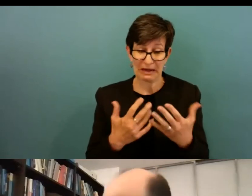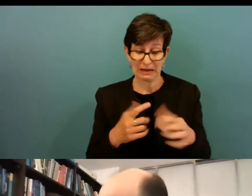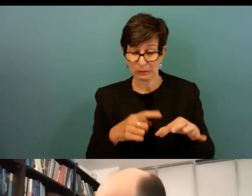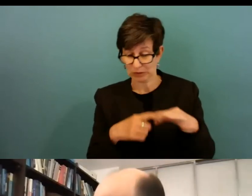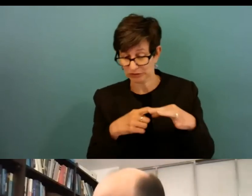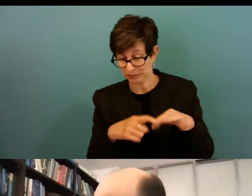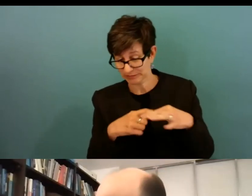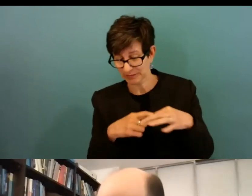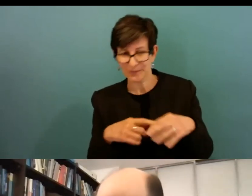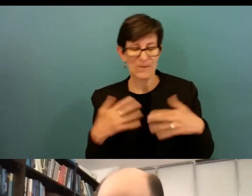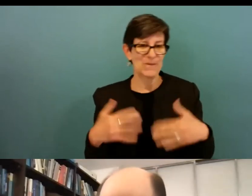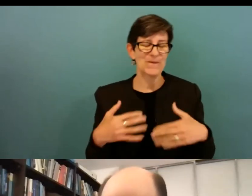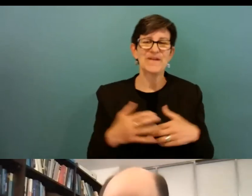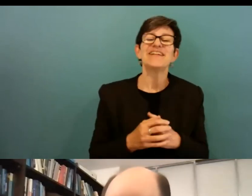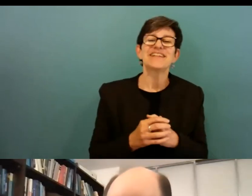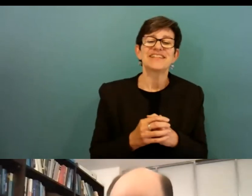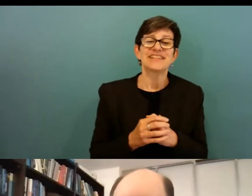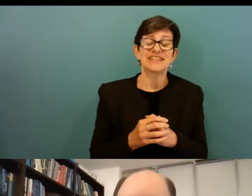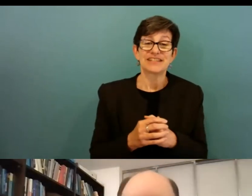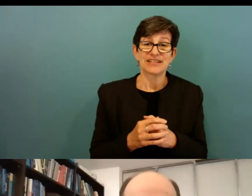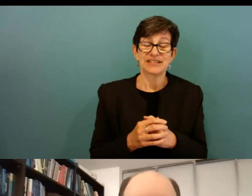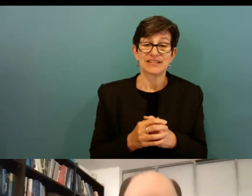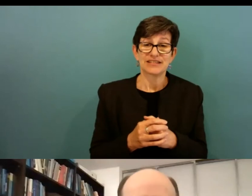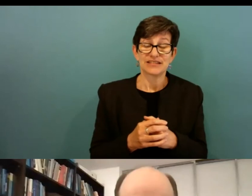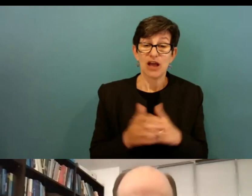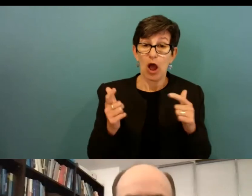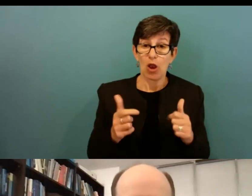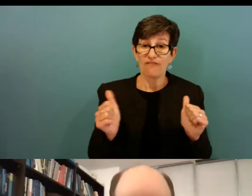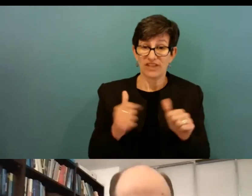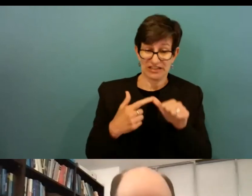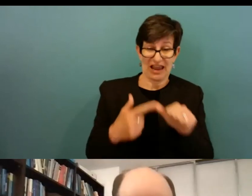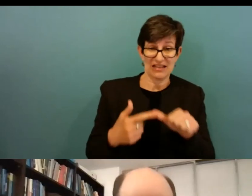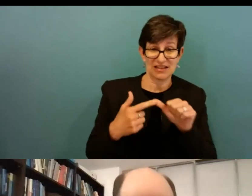in the chat. And a lot of those have been answered along the way. What has been come